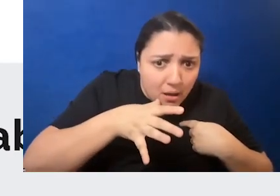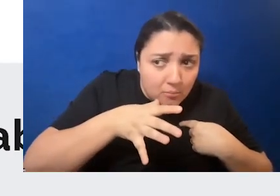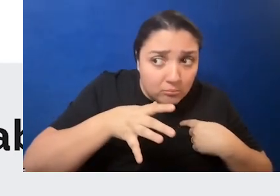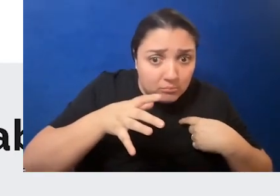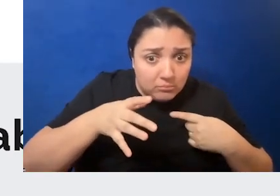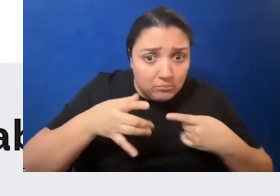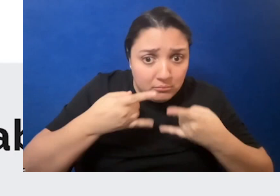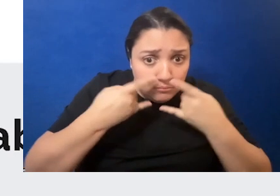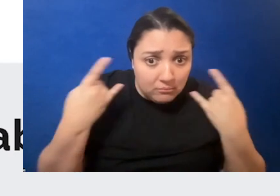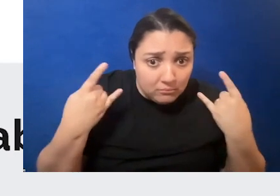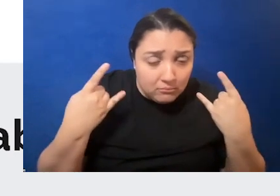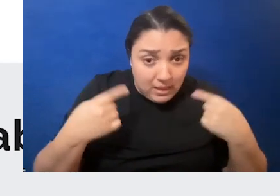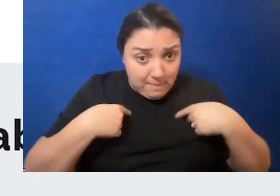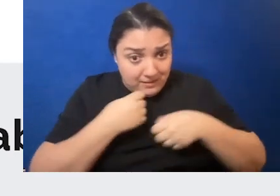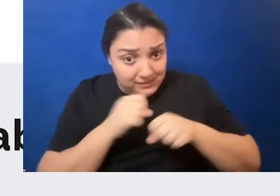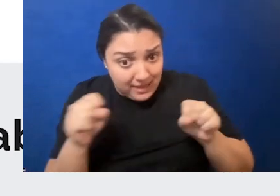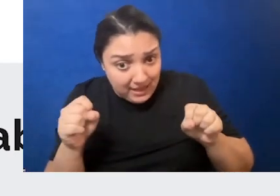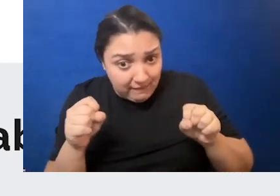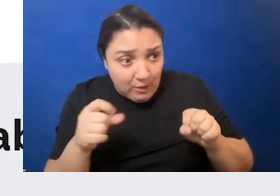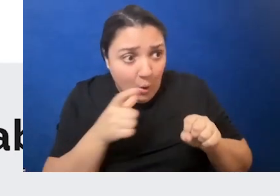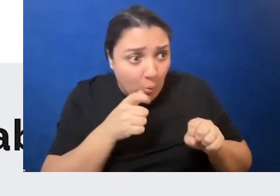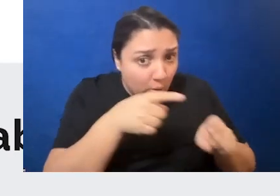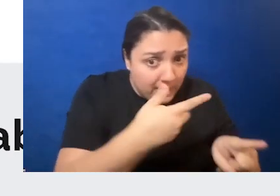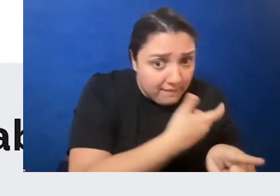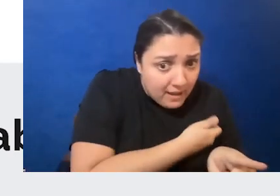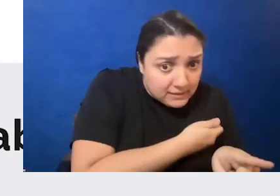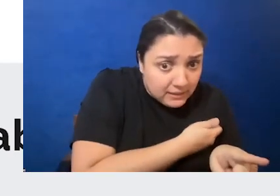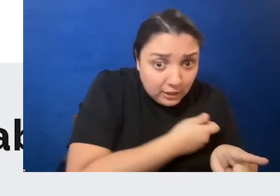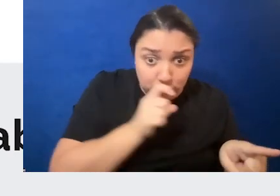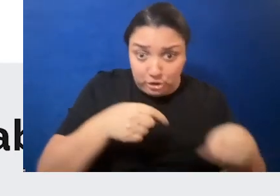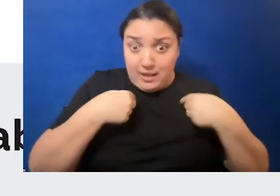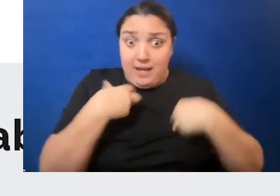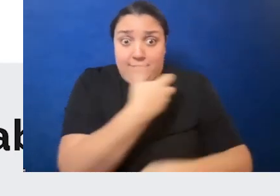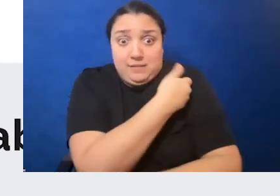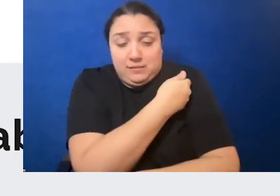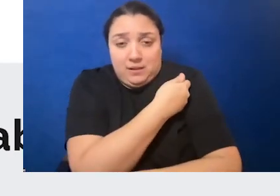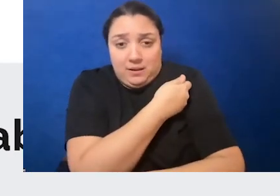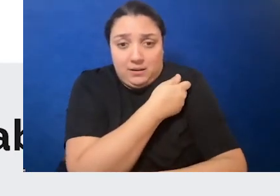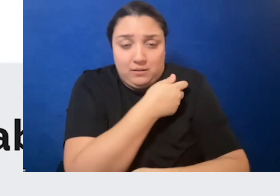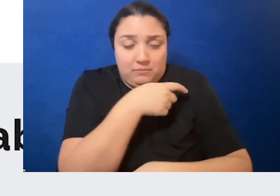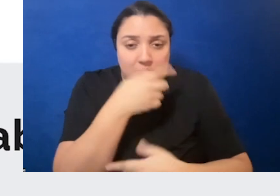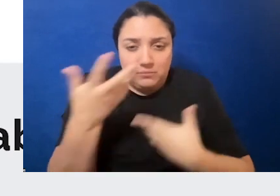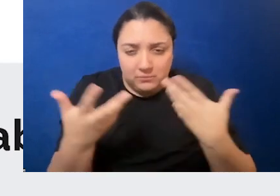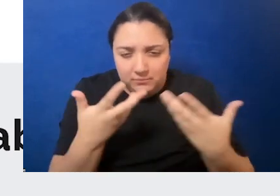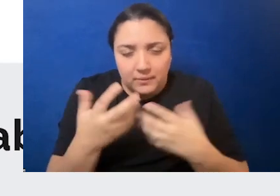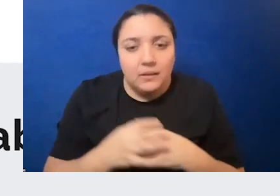I WEAR A MASK, AM I SAFE. WHO HAS BEEN VACCINATED OR SHOULD I GET VACCINATED.